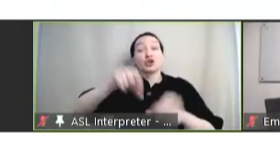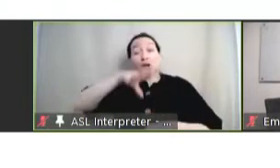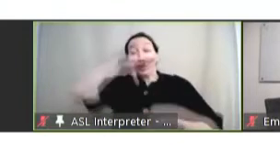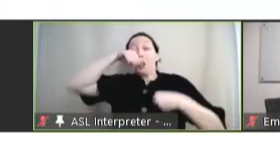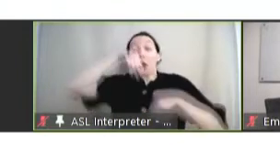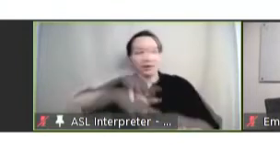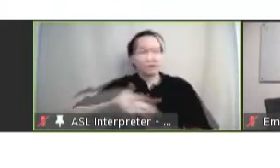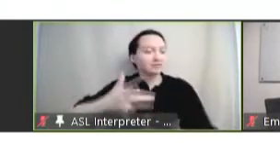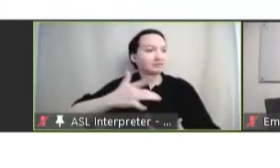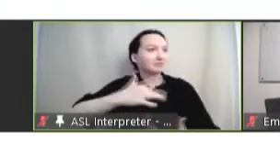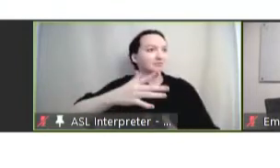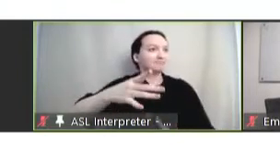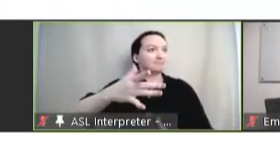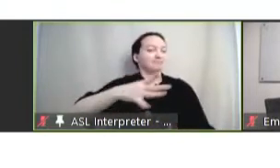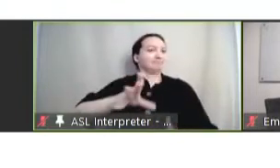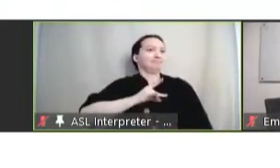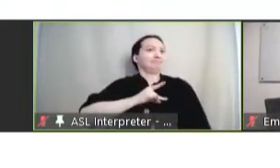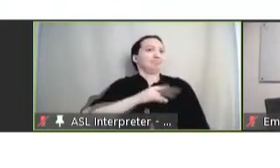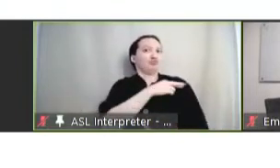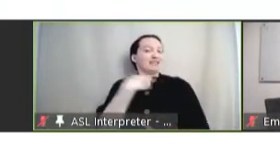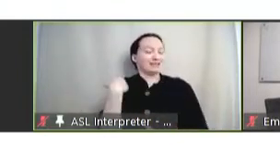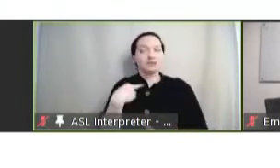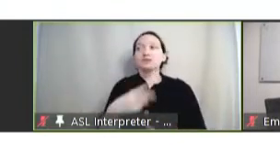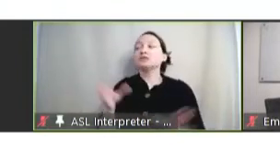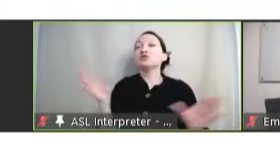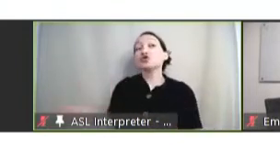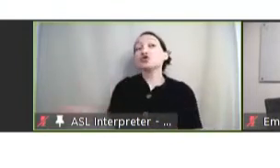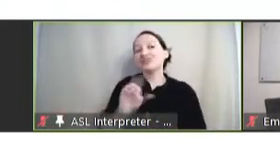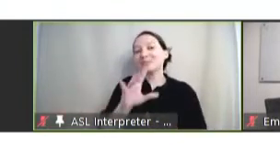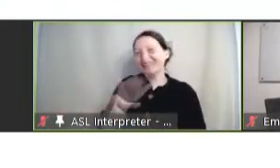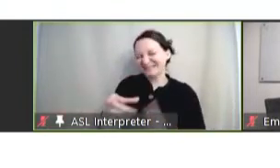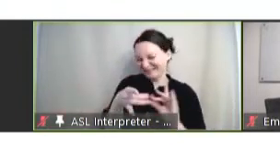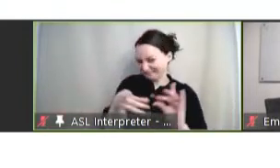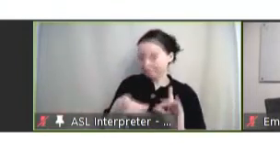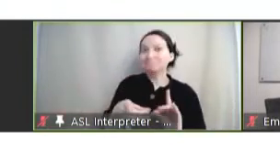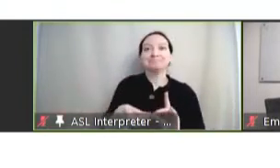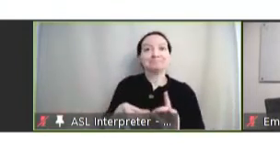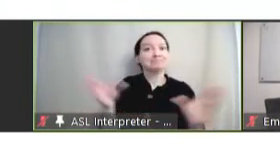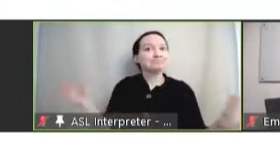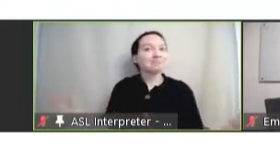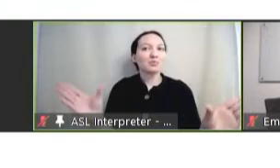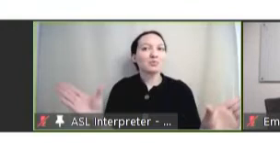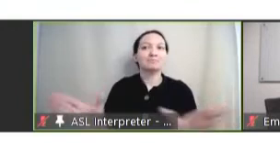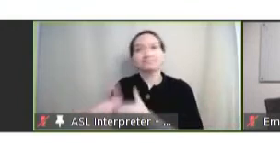of the highest risk. And we encourage, as Emily said, encouragement, incentives, making it easy,